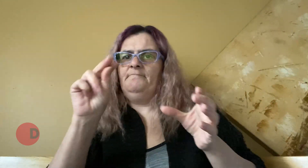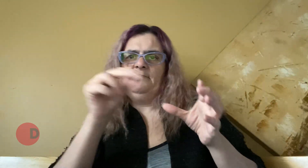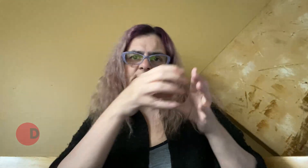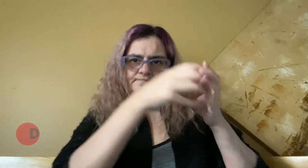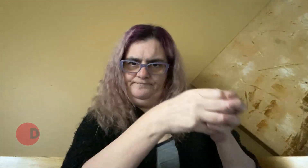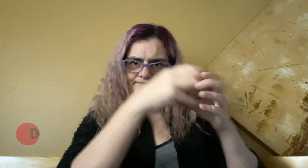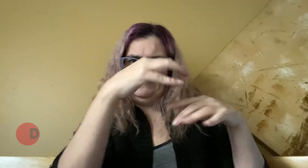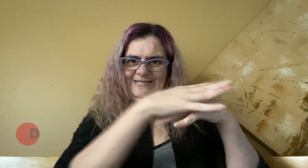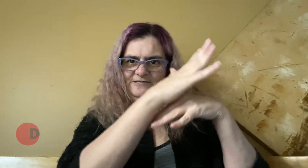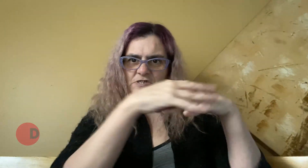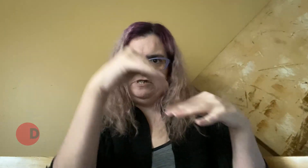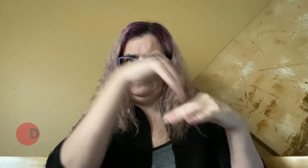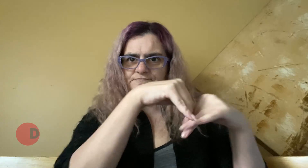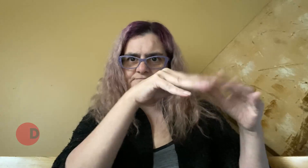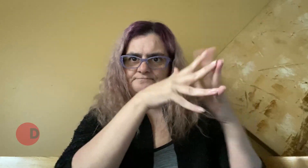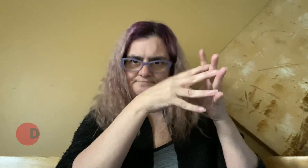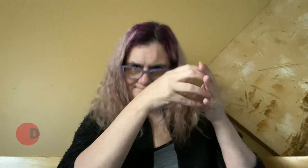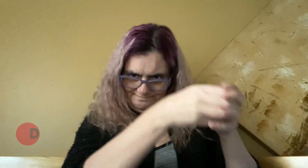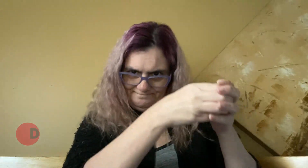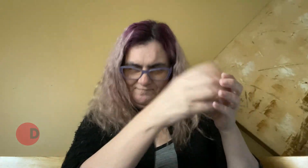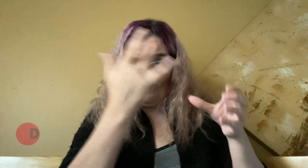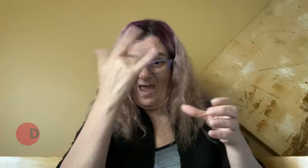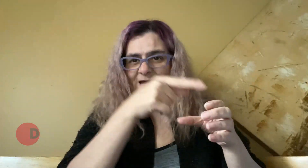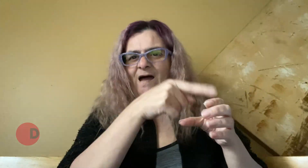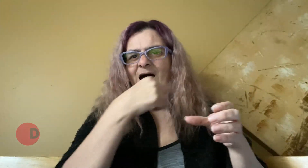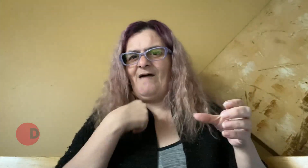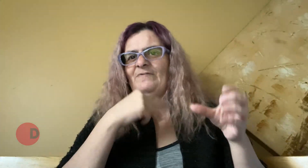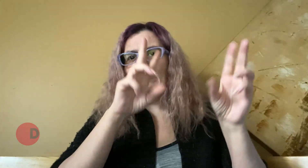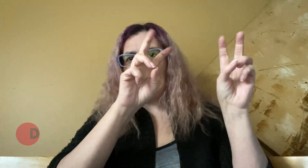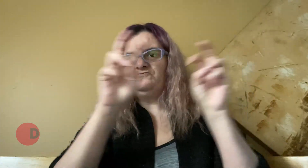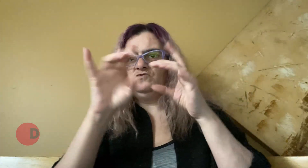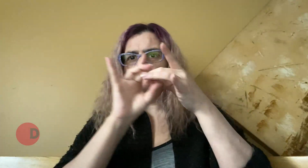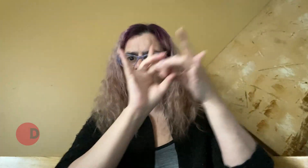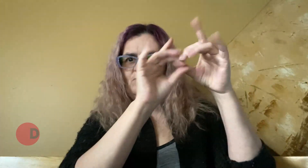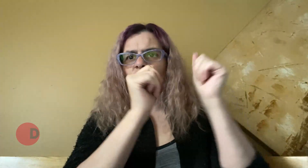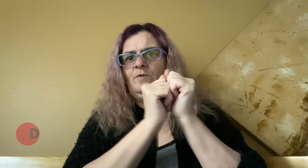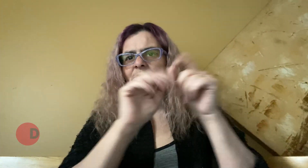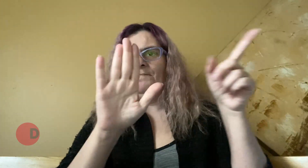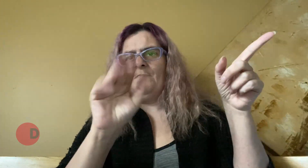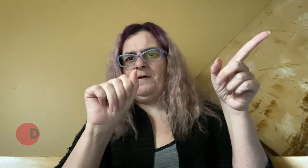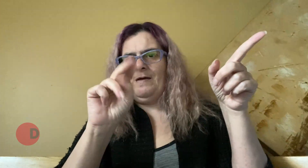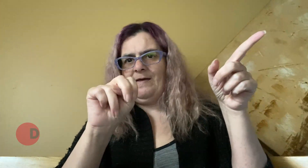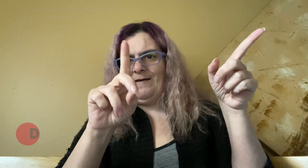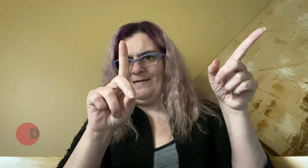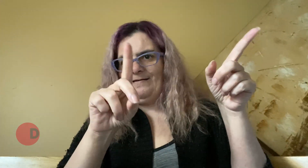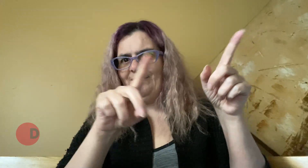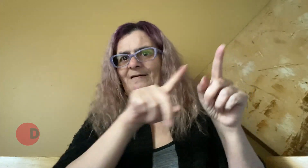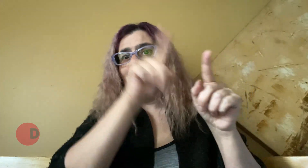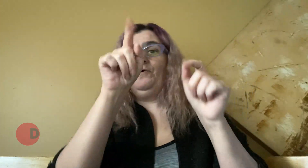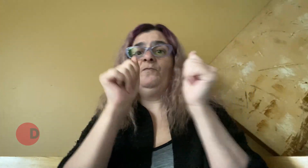It won't be part of the provincial groups as Indigenous peoples have